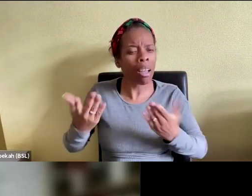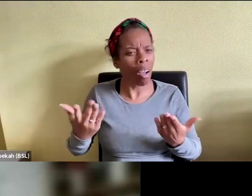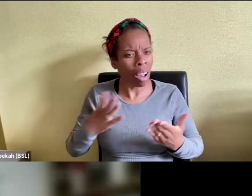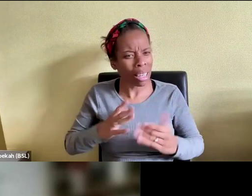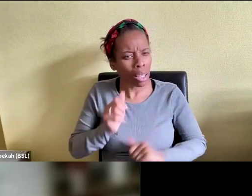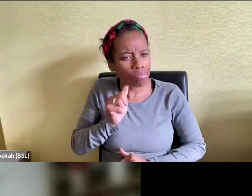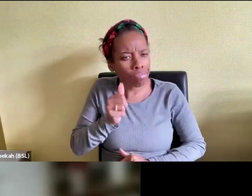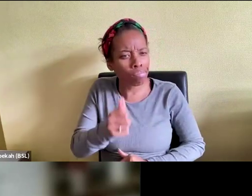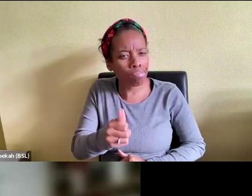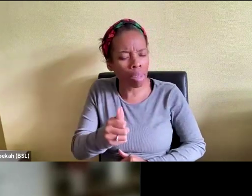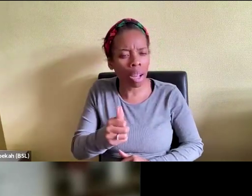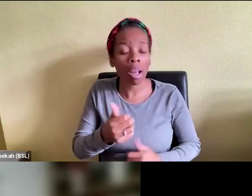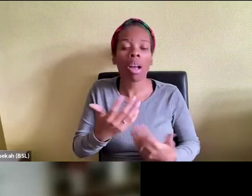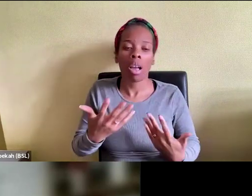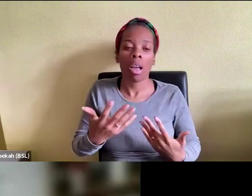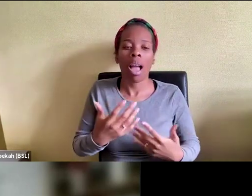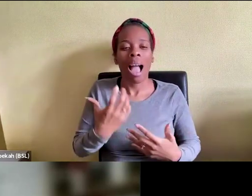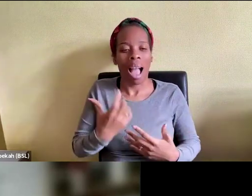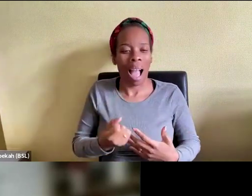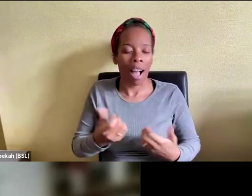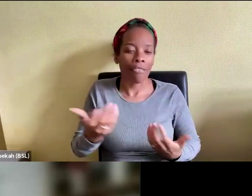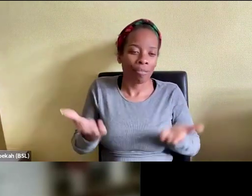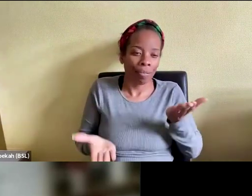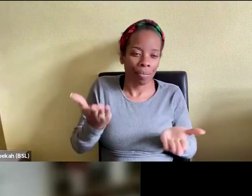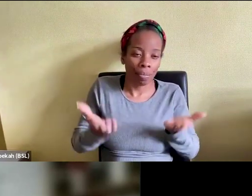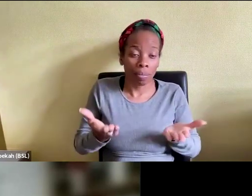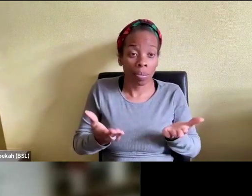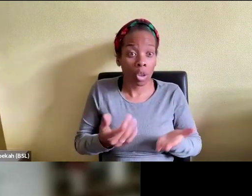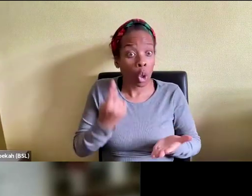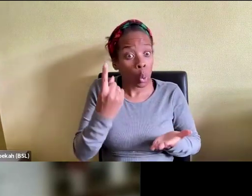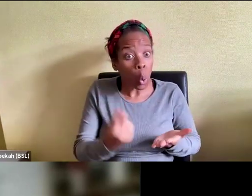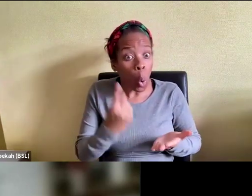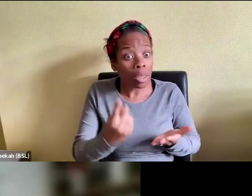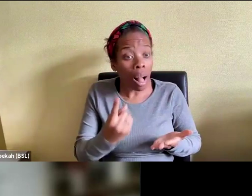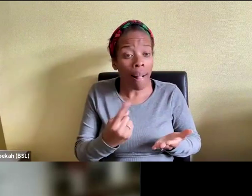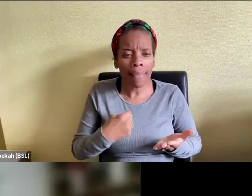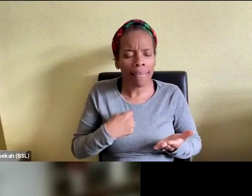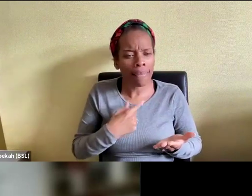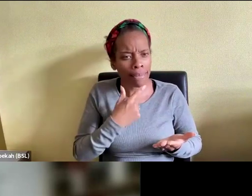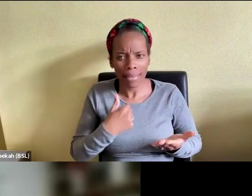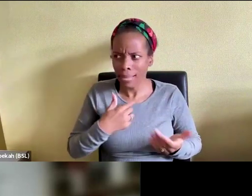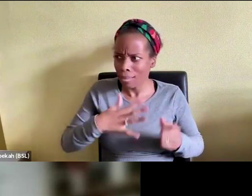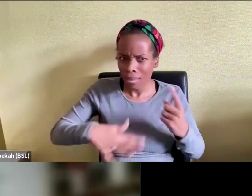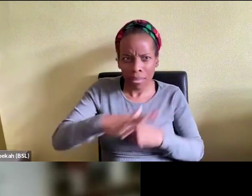but certainly you should always raise with the university if you don't have an accessible living arrangement, particularly in their own